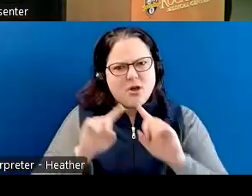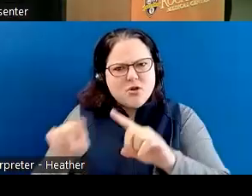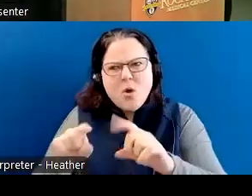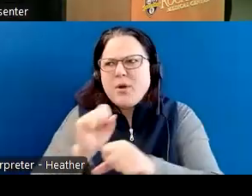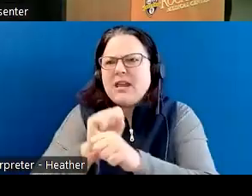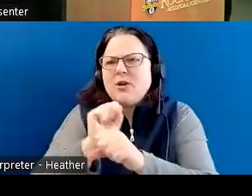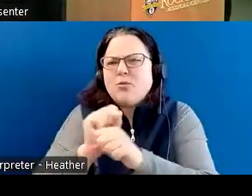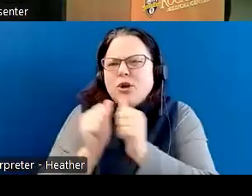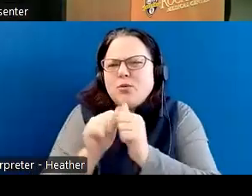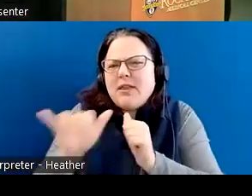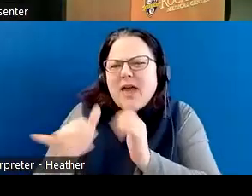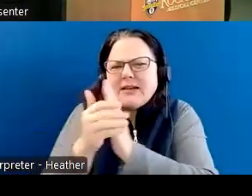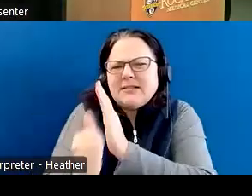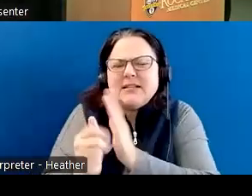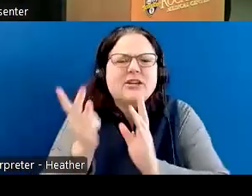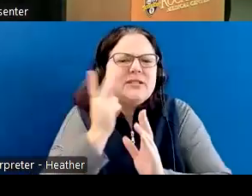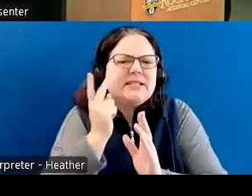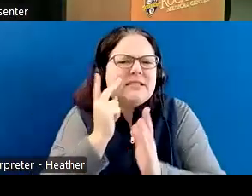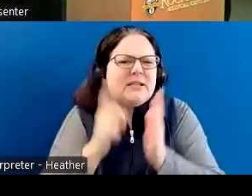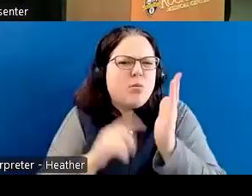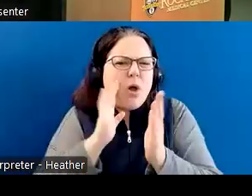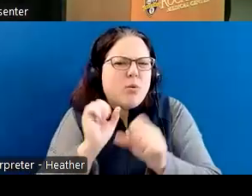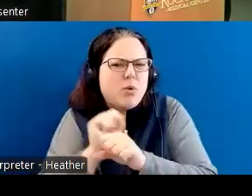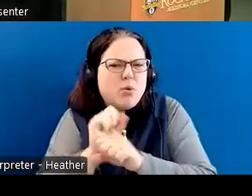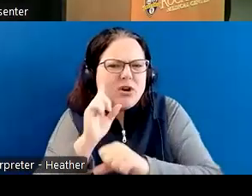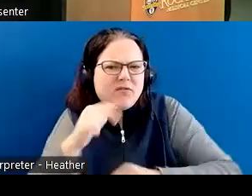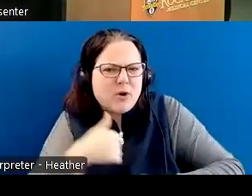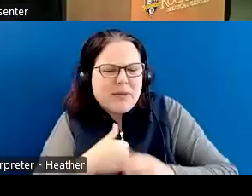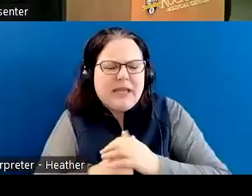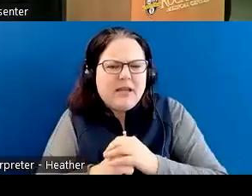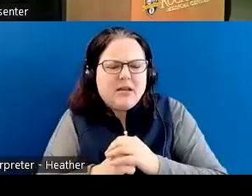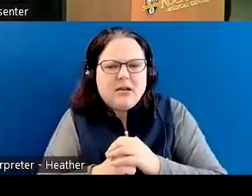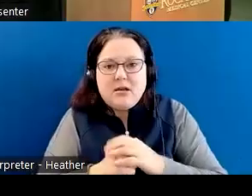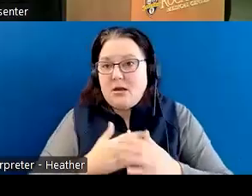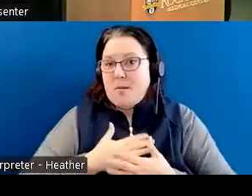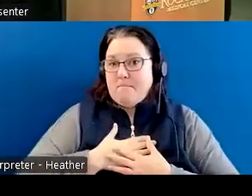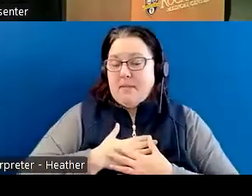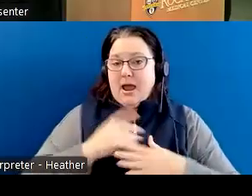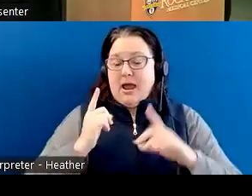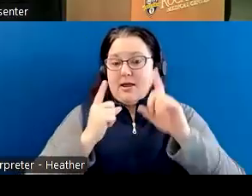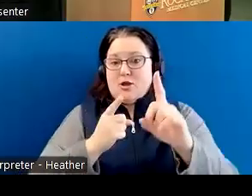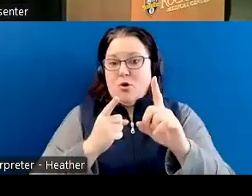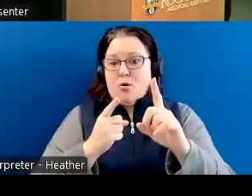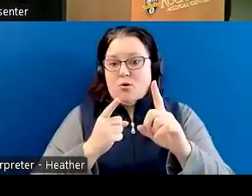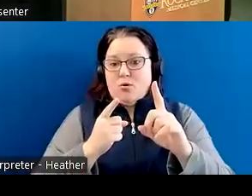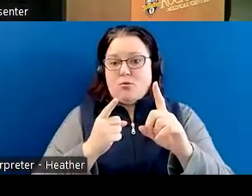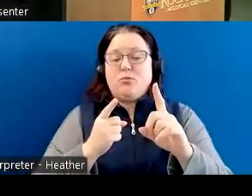skills to find out what works for me. My big goal was getting to refuge recovery and I accomplished